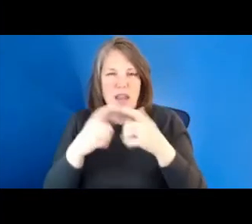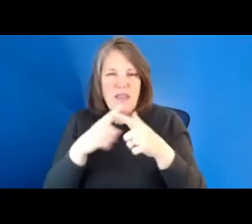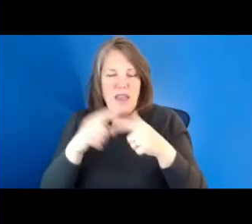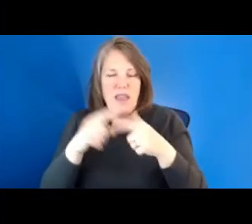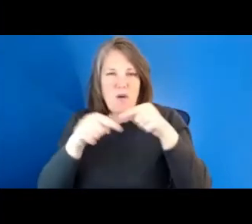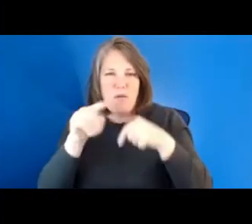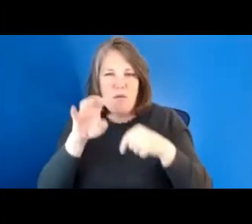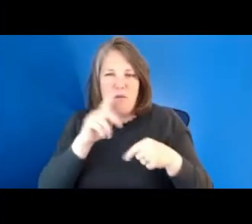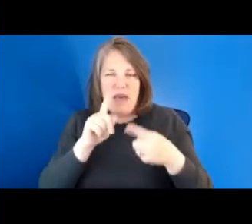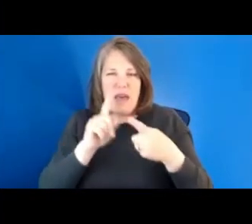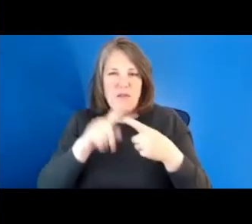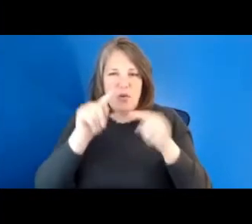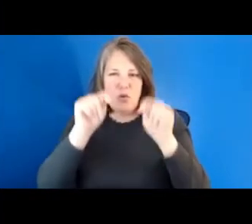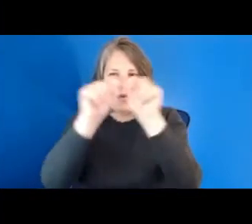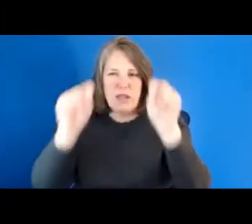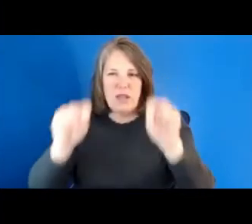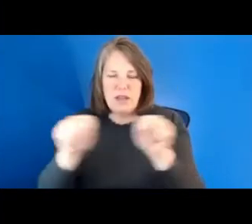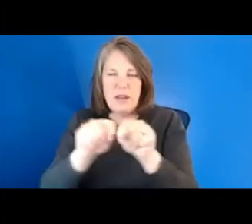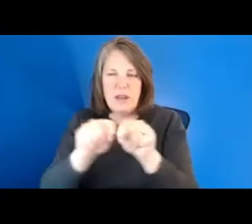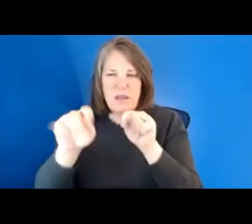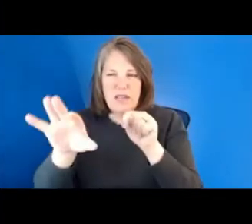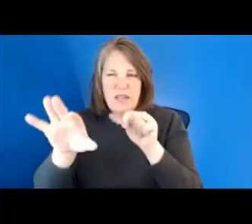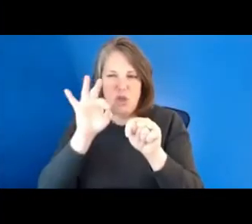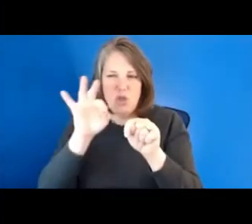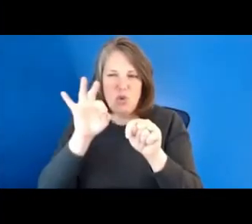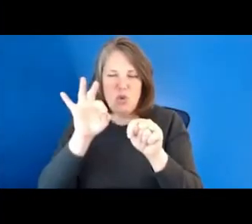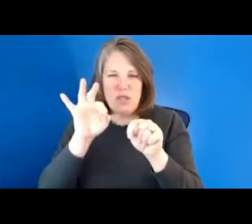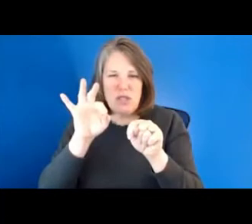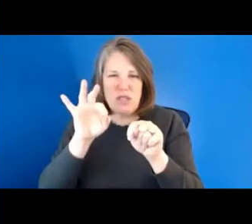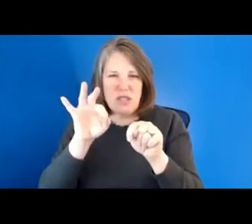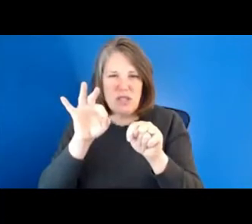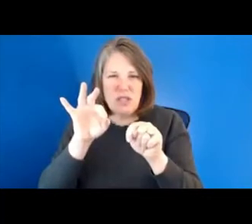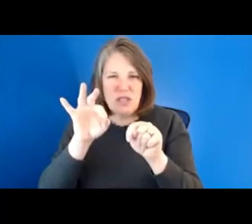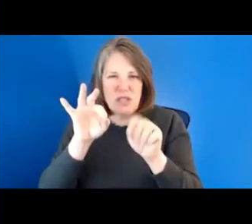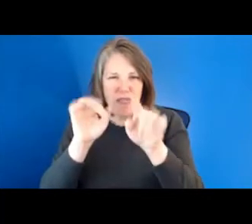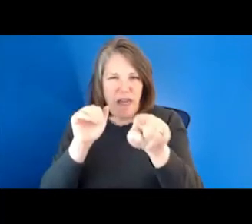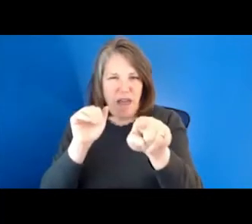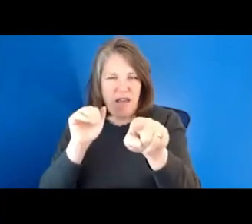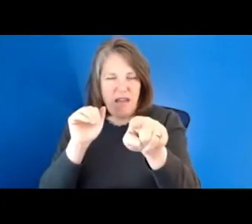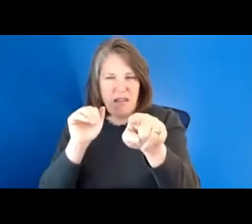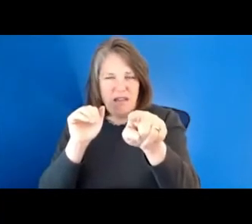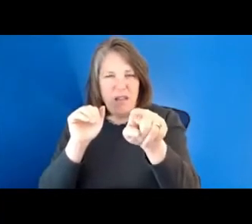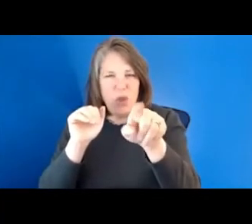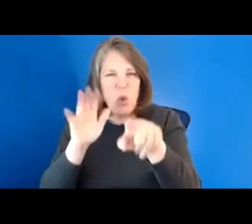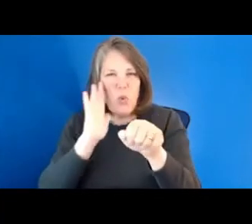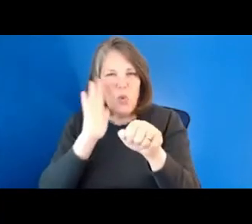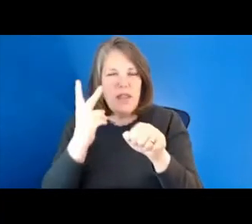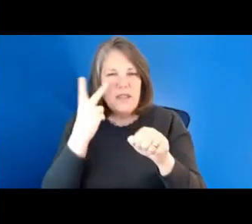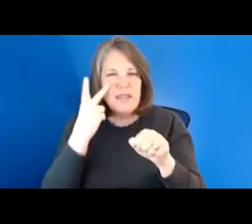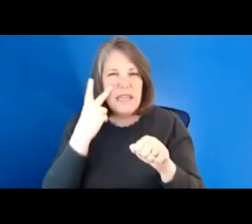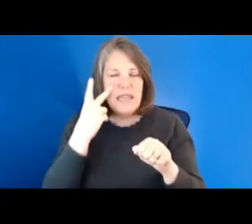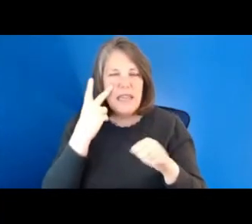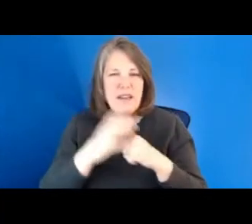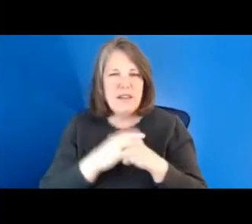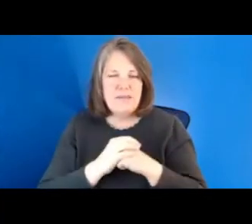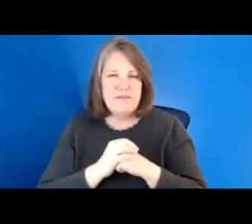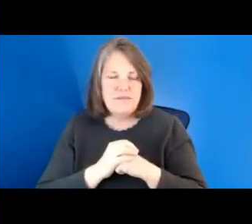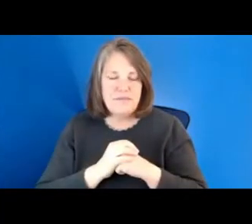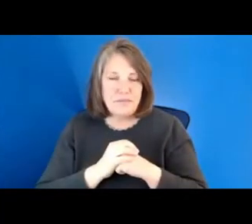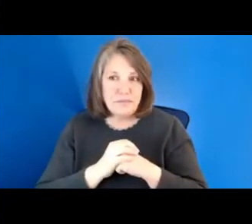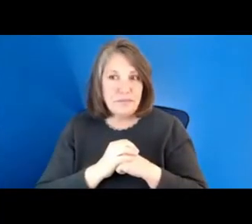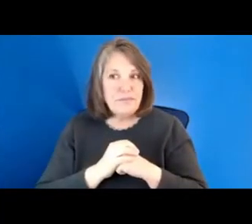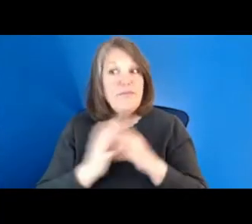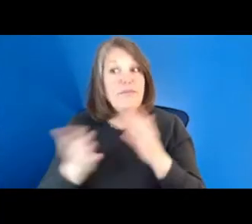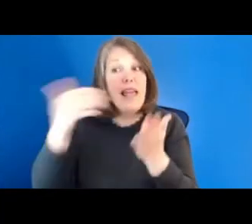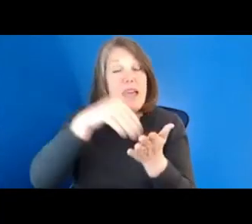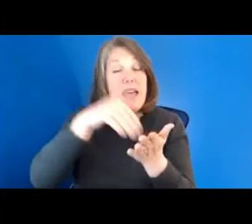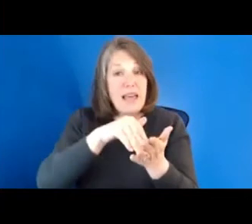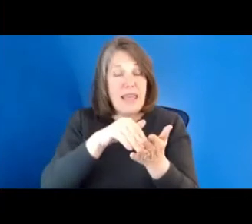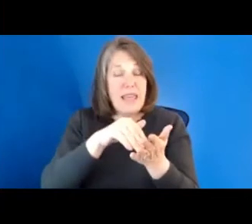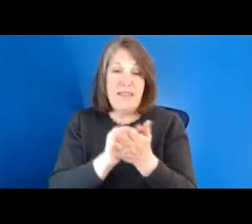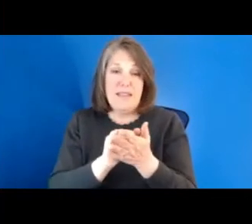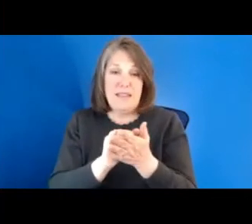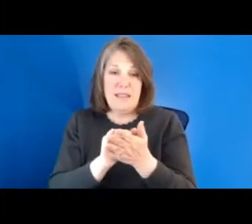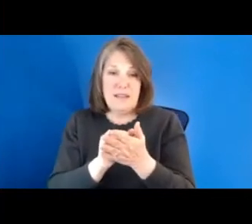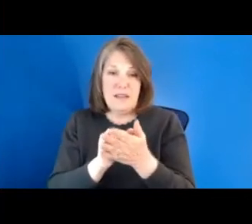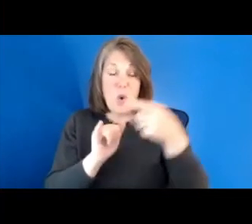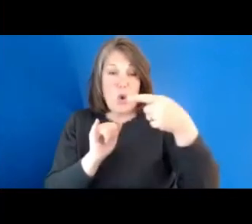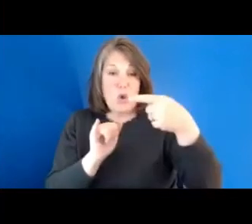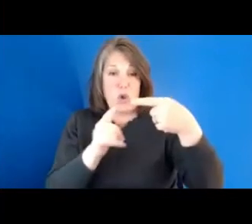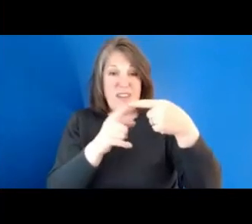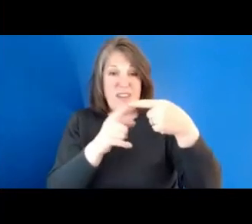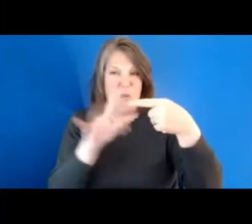chooser here, you will see that, again, here's the one that you already created.